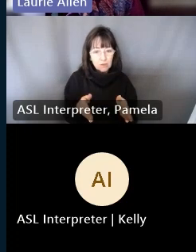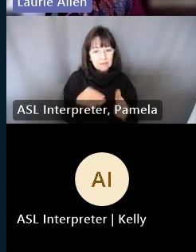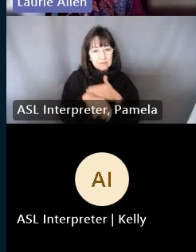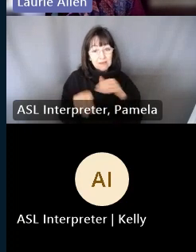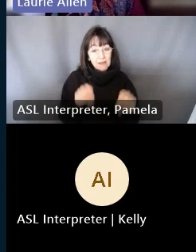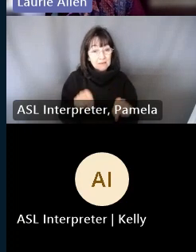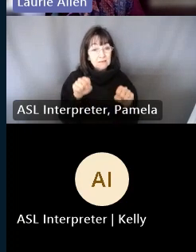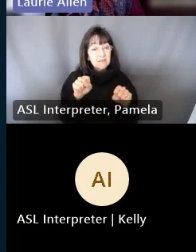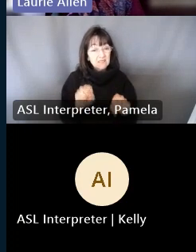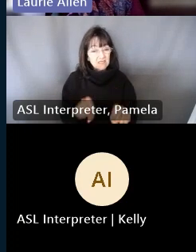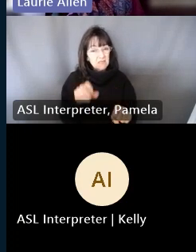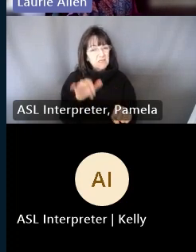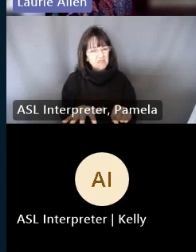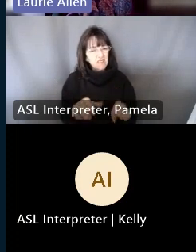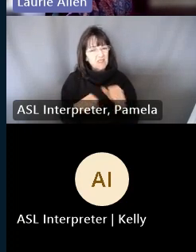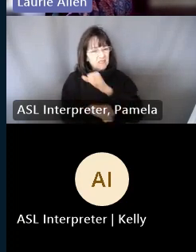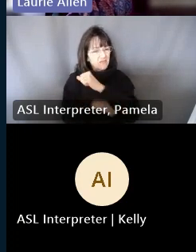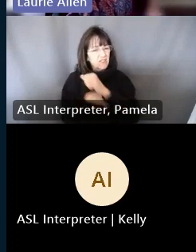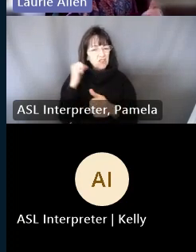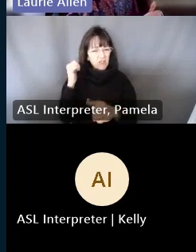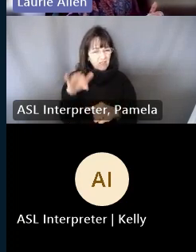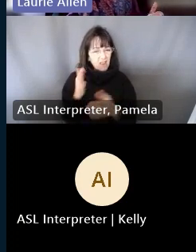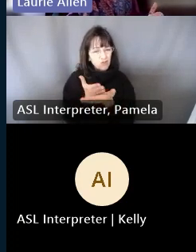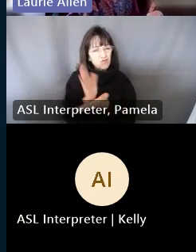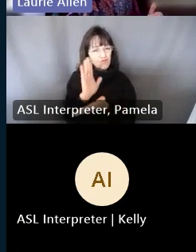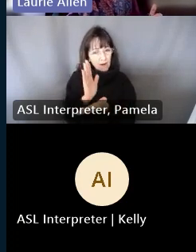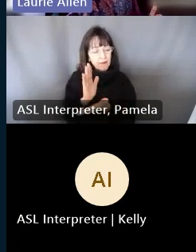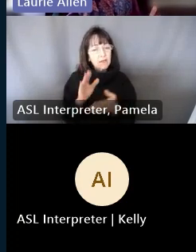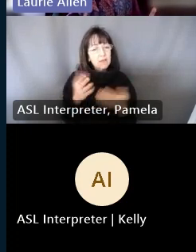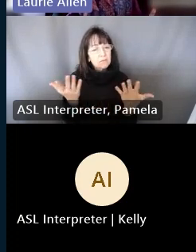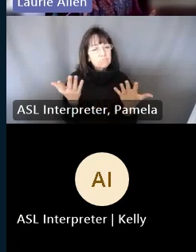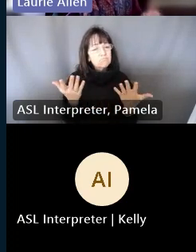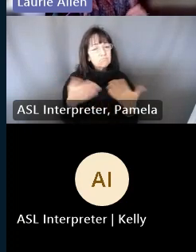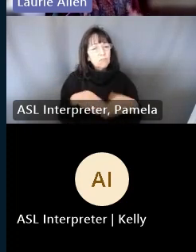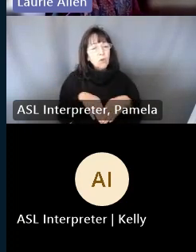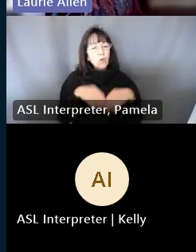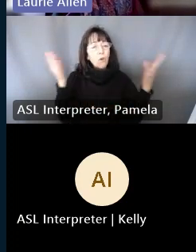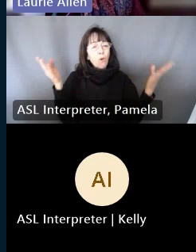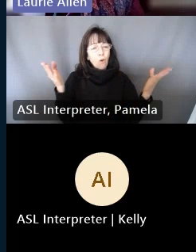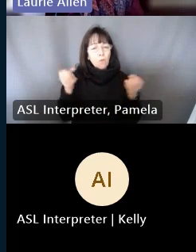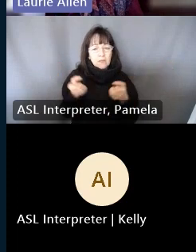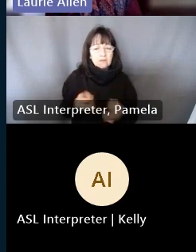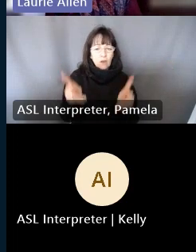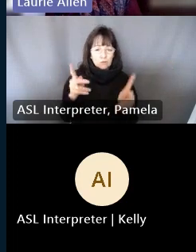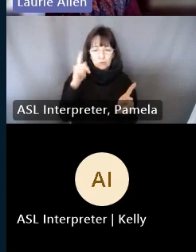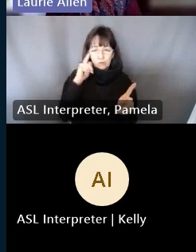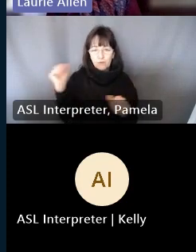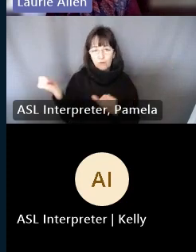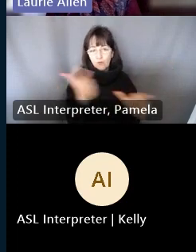It breaks down barriers and it opens doors for people with disabilities. And so I'd like to start by level setting, who we're talking about